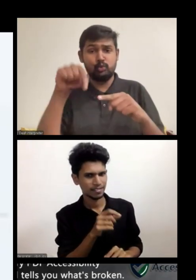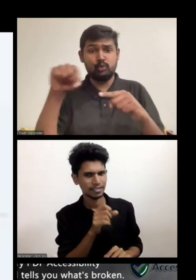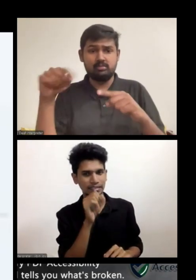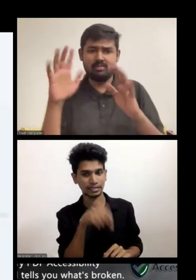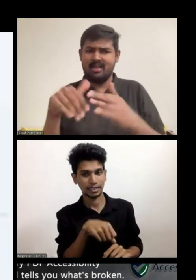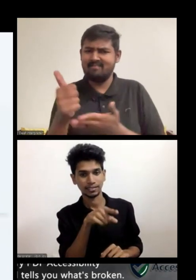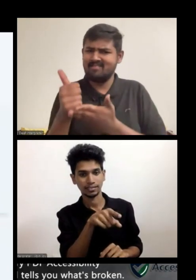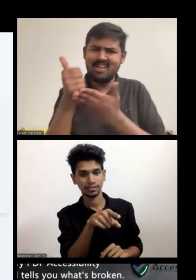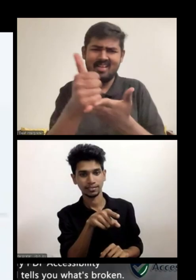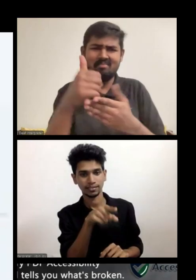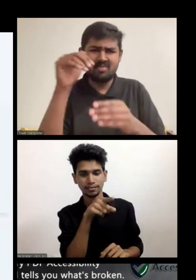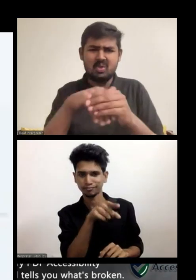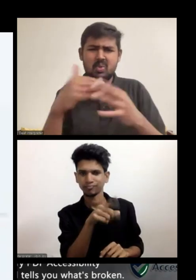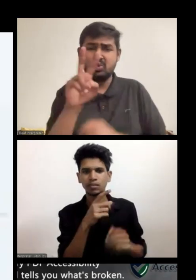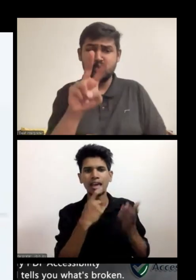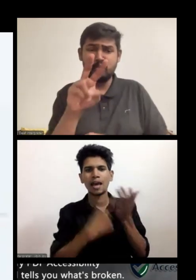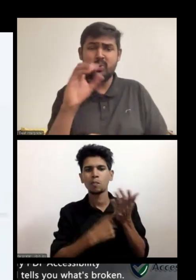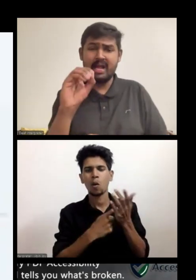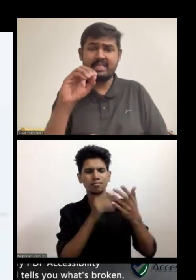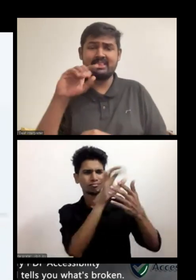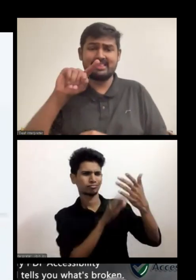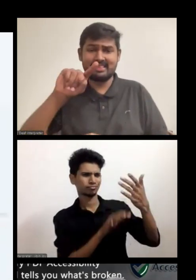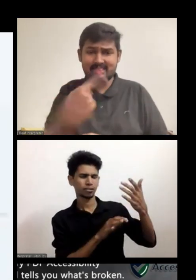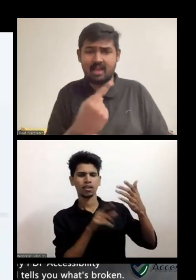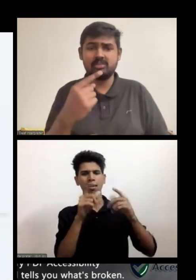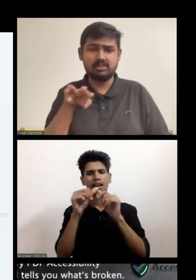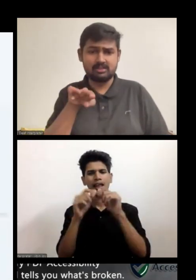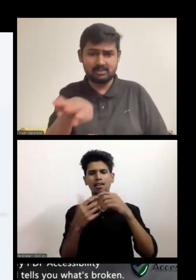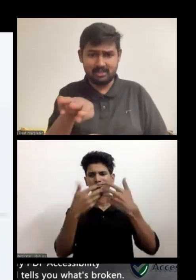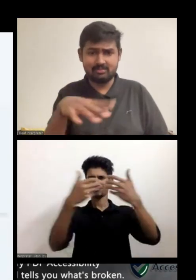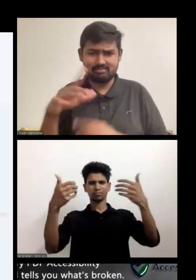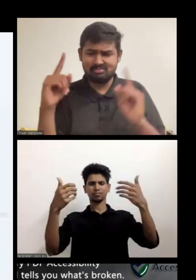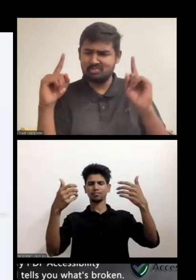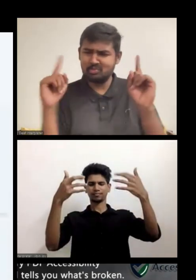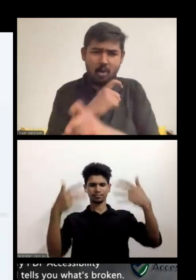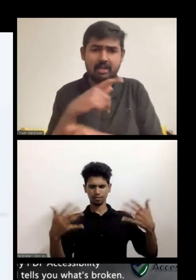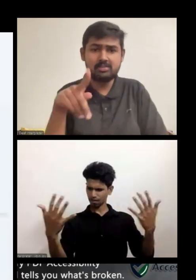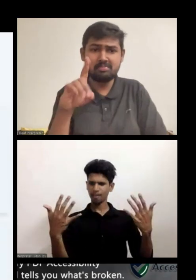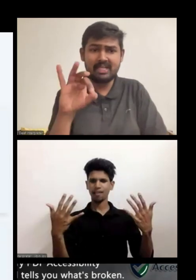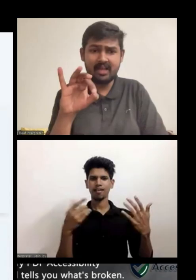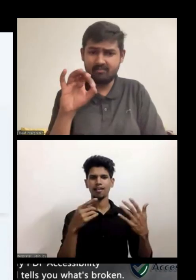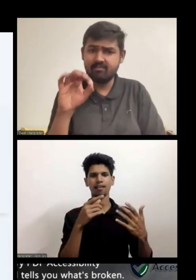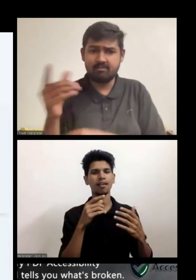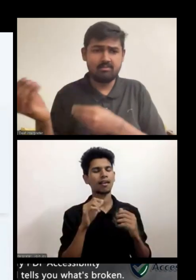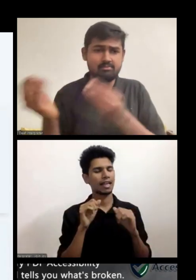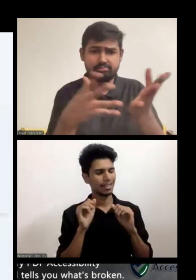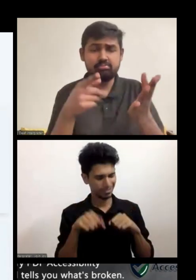Again something or technology is a good thing is very powerful but accessibility still requires